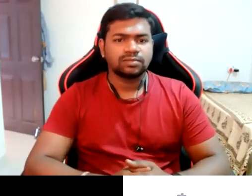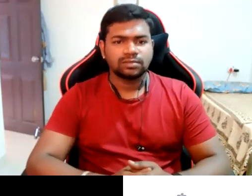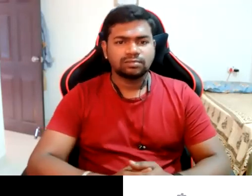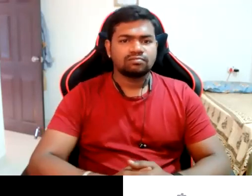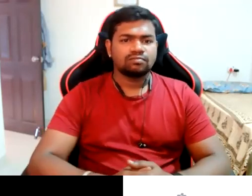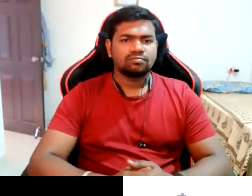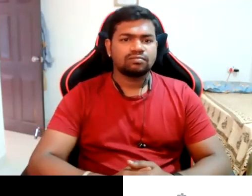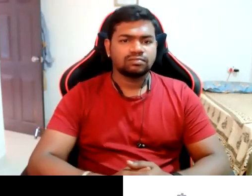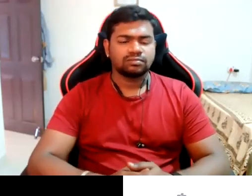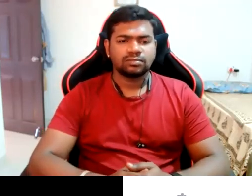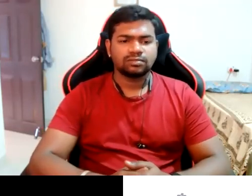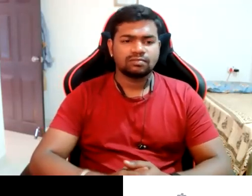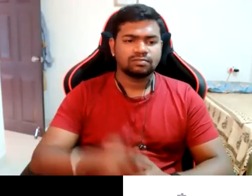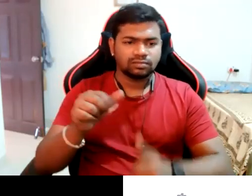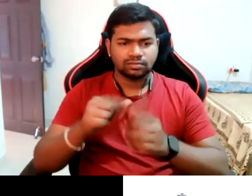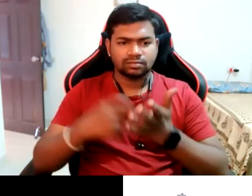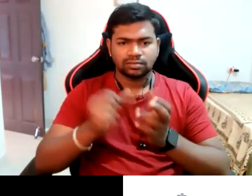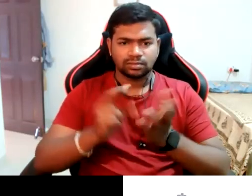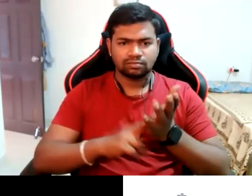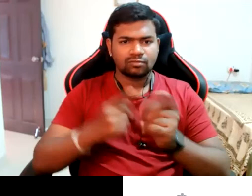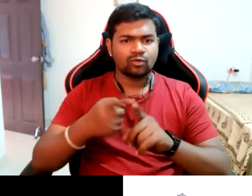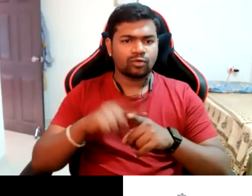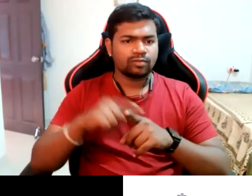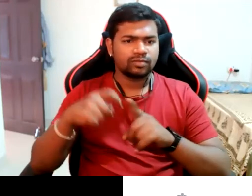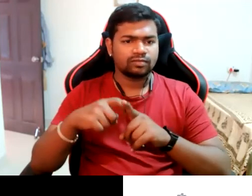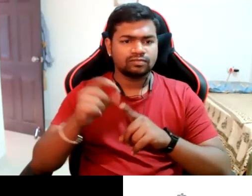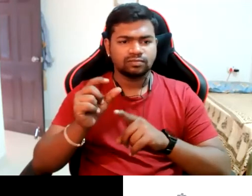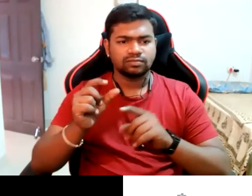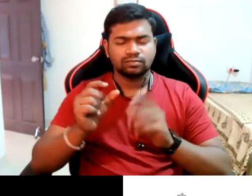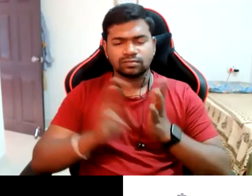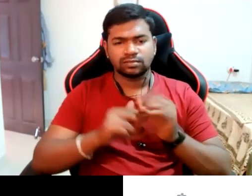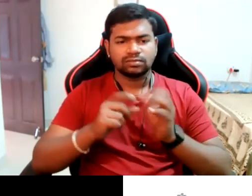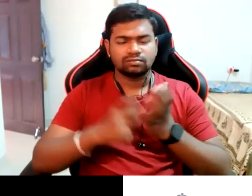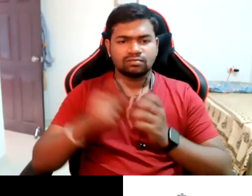Yeah, I'm Arun from Chennai and your story was very much inspiring for me.